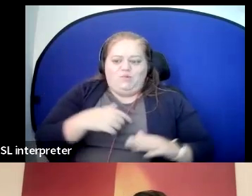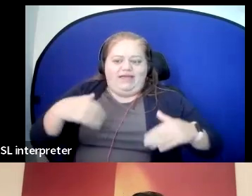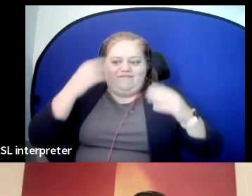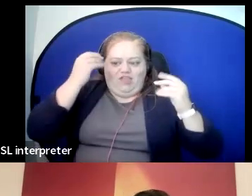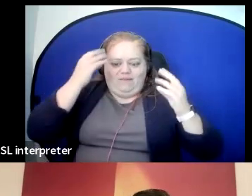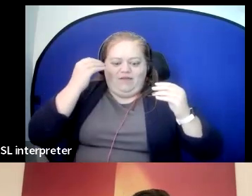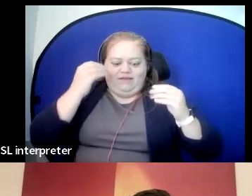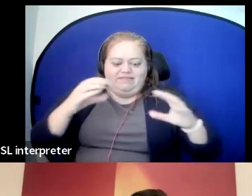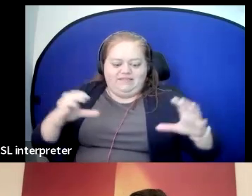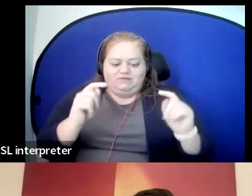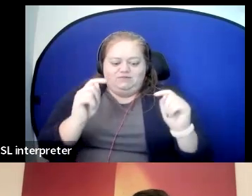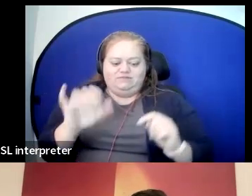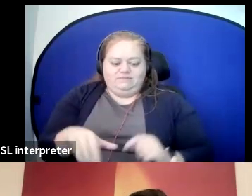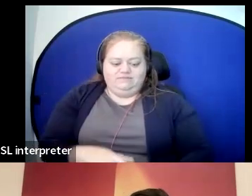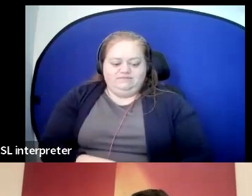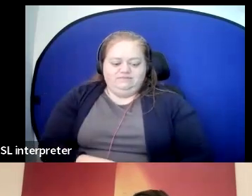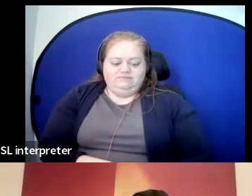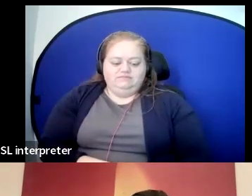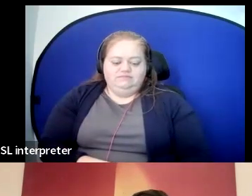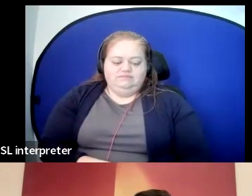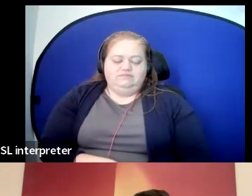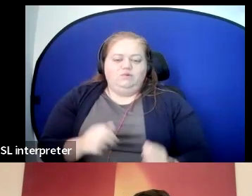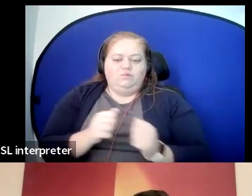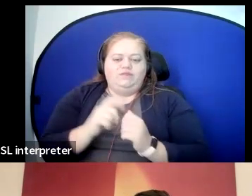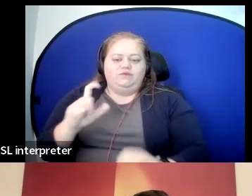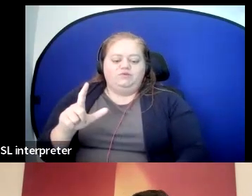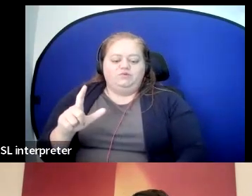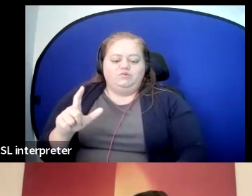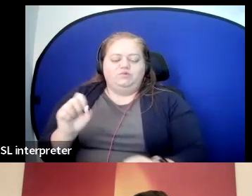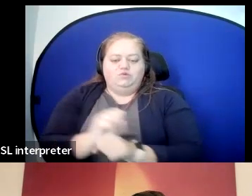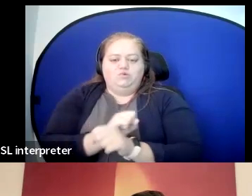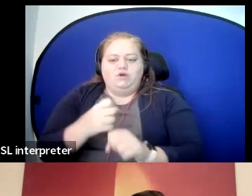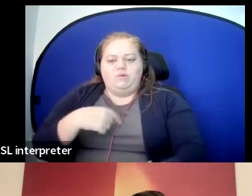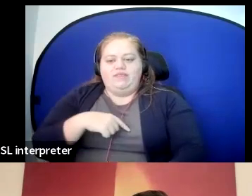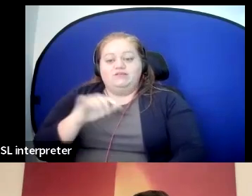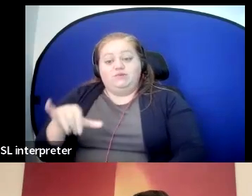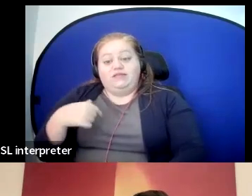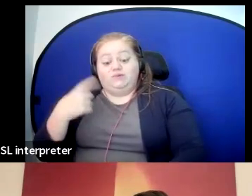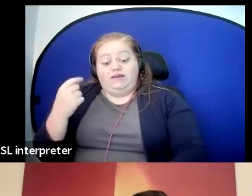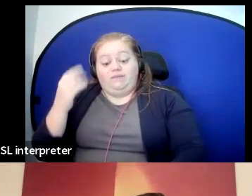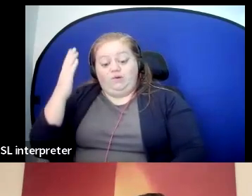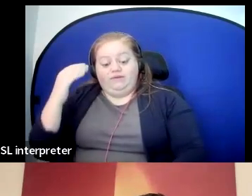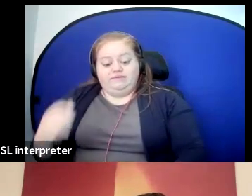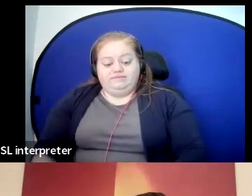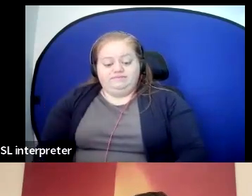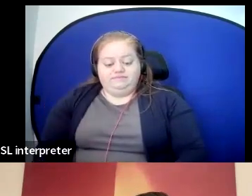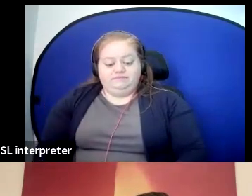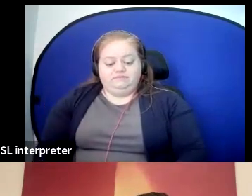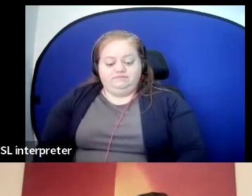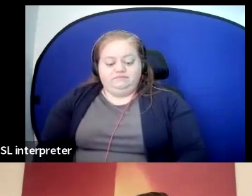and have the tool work with us. That's in a nutshell what I'm hoping for in the future.